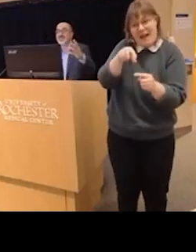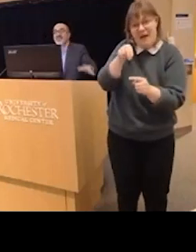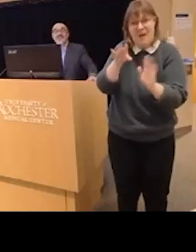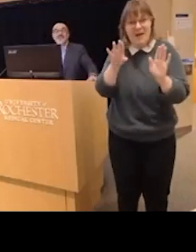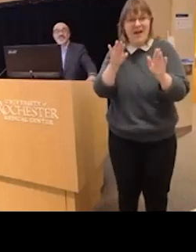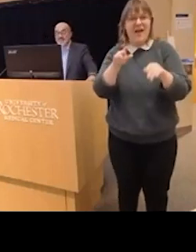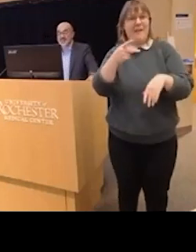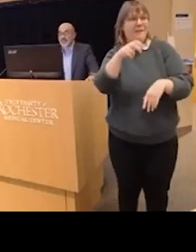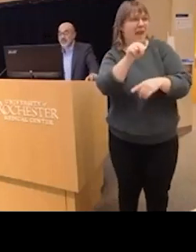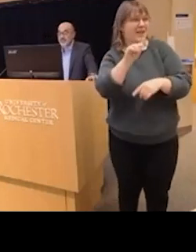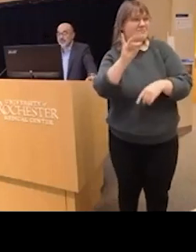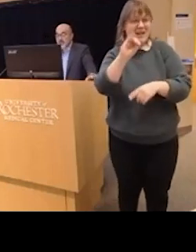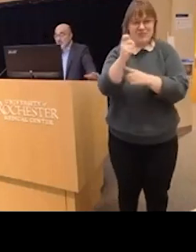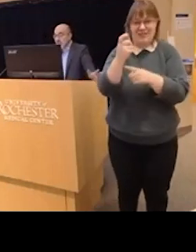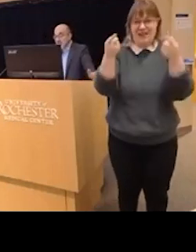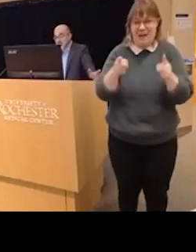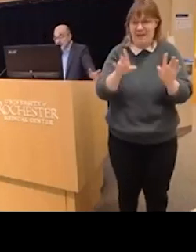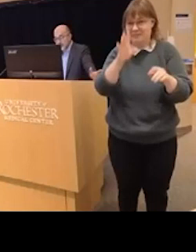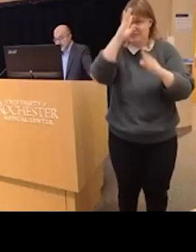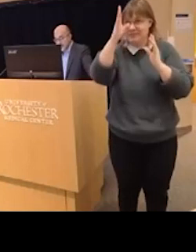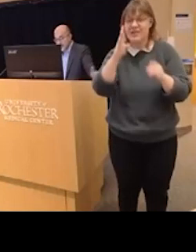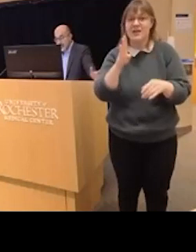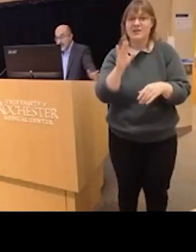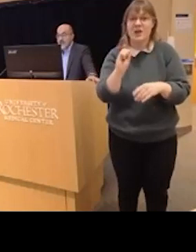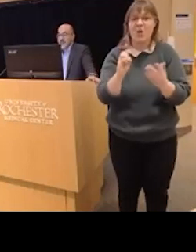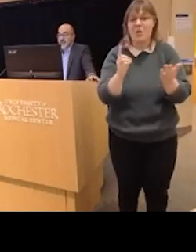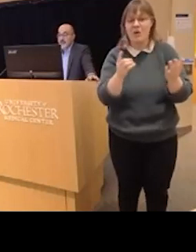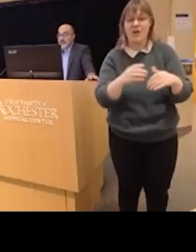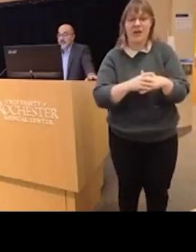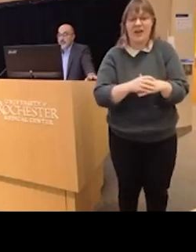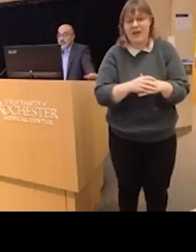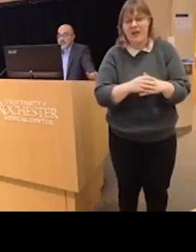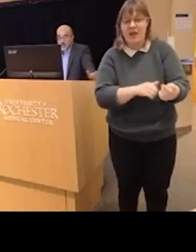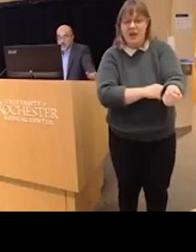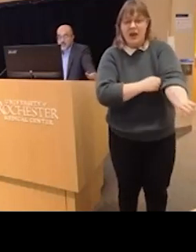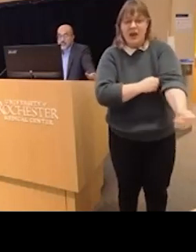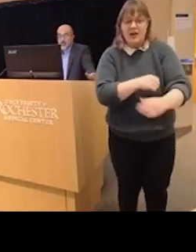pain Matrix kind of came about so you know since instance the right um sass sensory cortices right